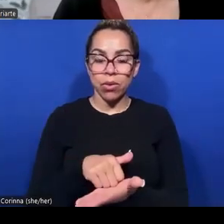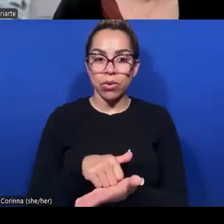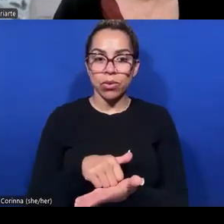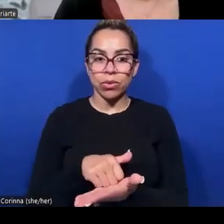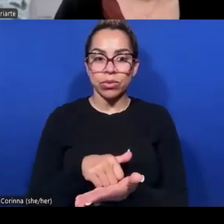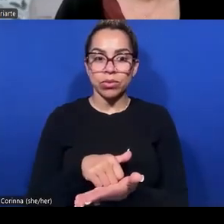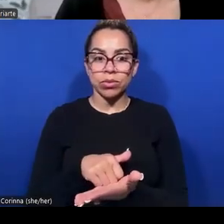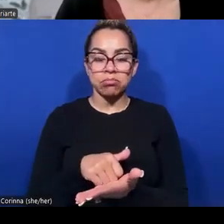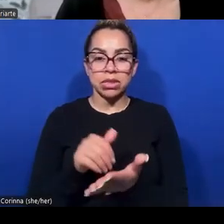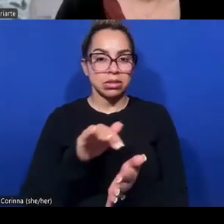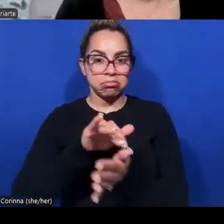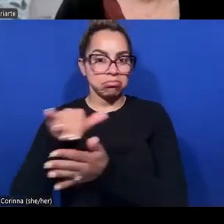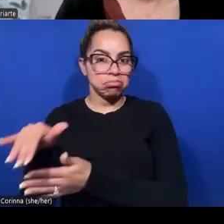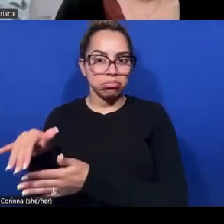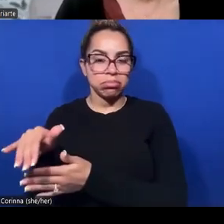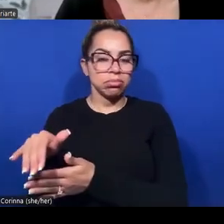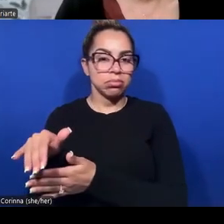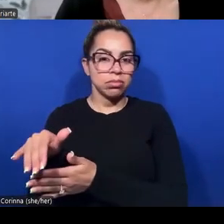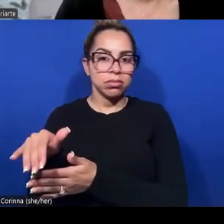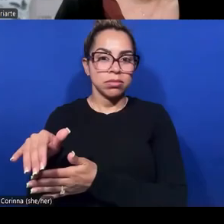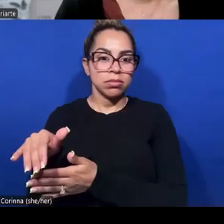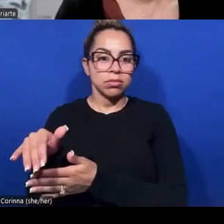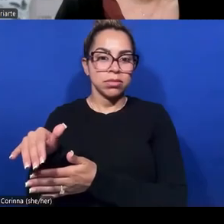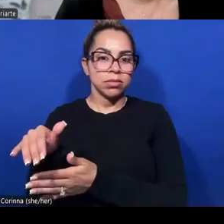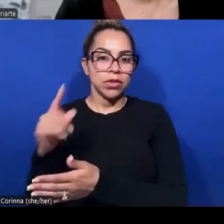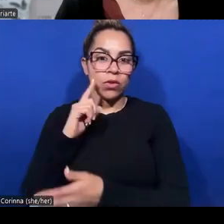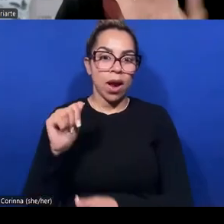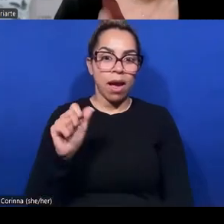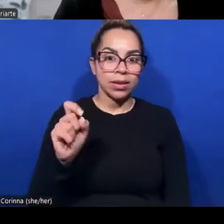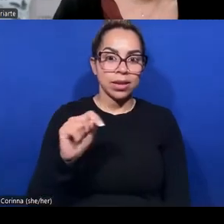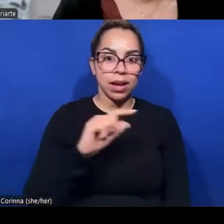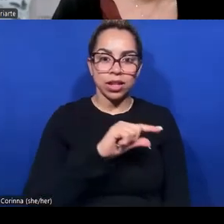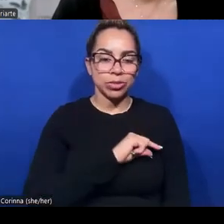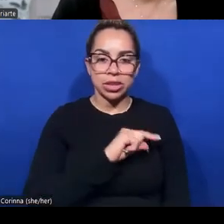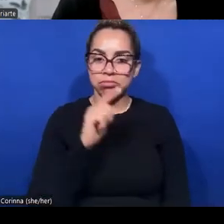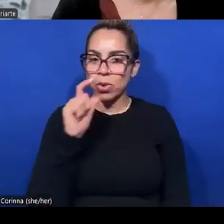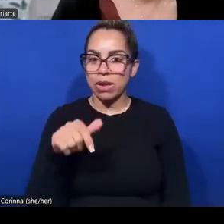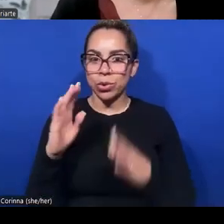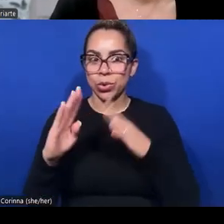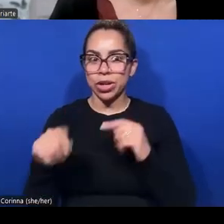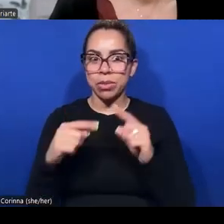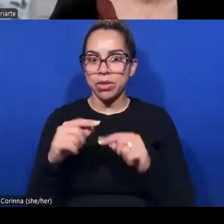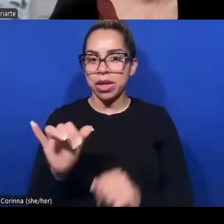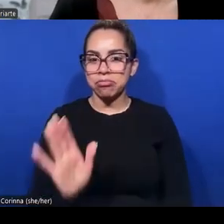as it relates to asset eligibility for Medi-Cal. So you don't have to worry about that.